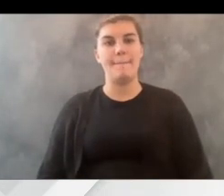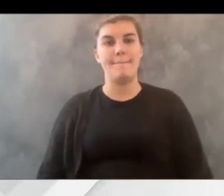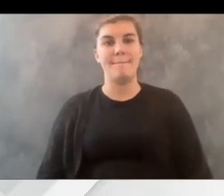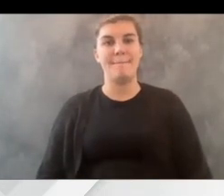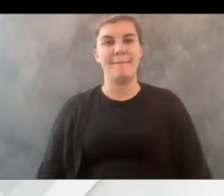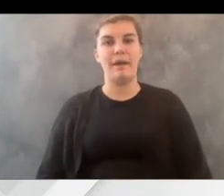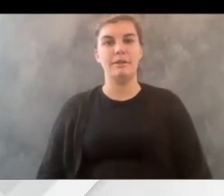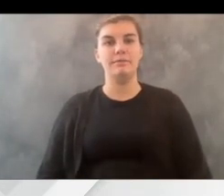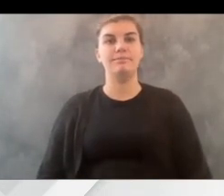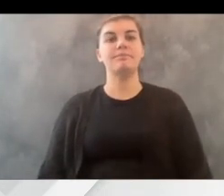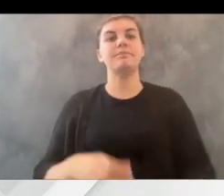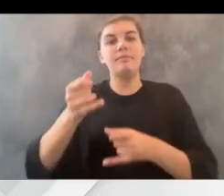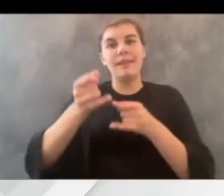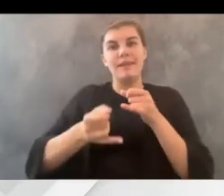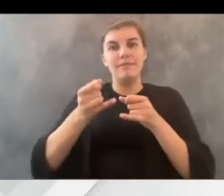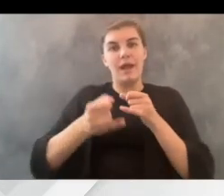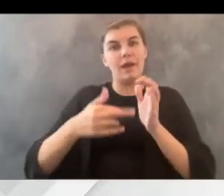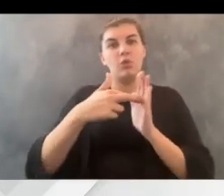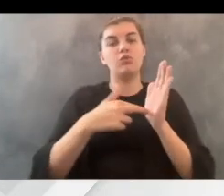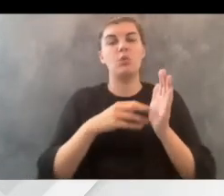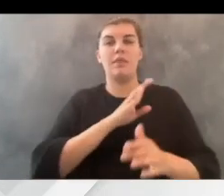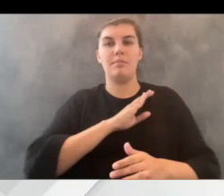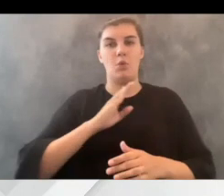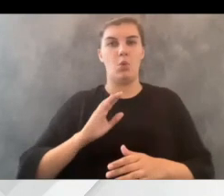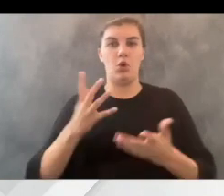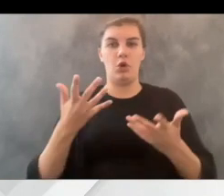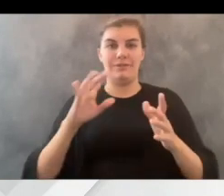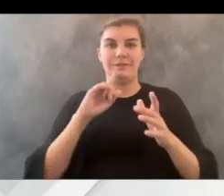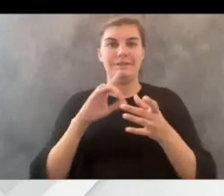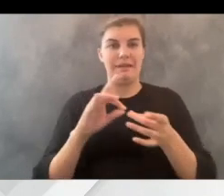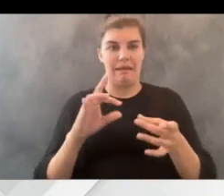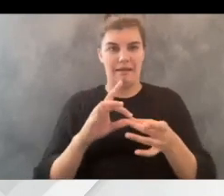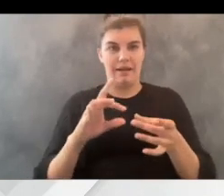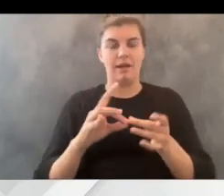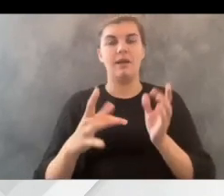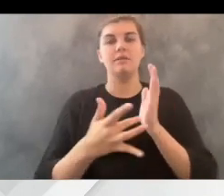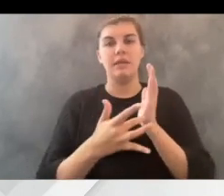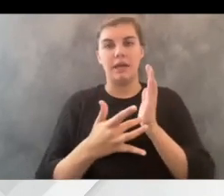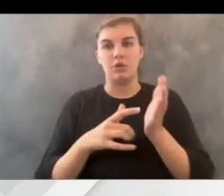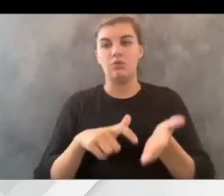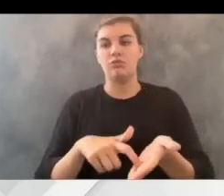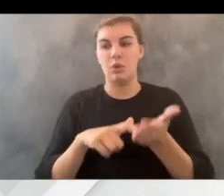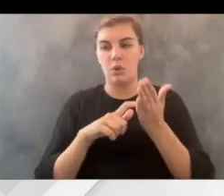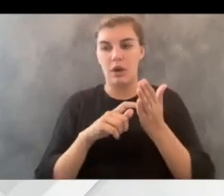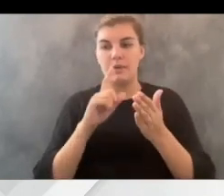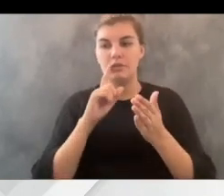In the final rule, the Board has stated that technical requirements for pedestrian signal